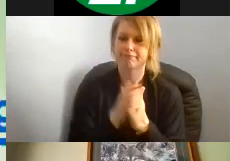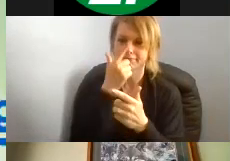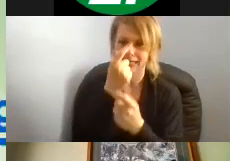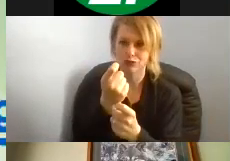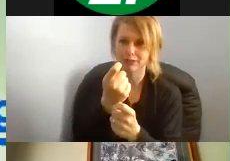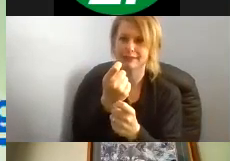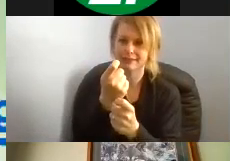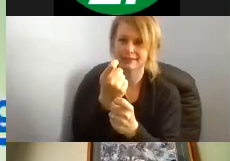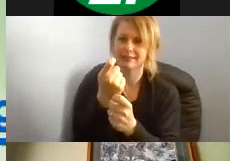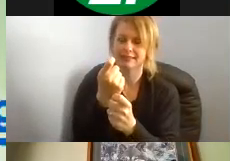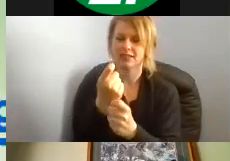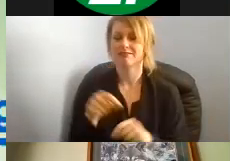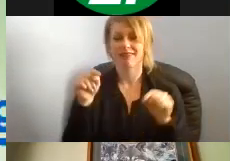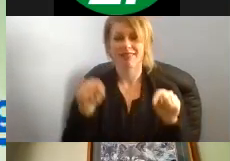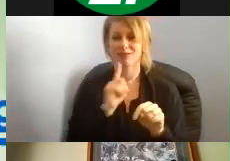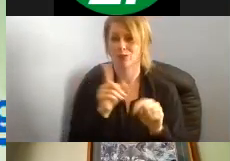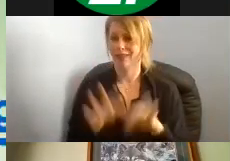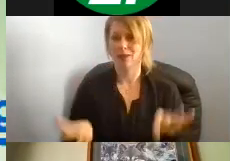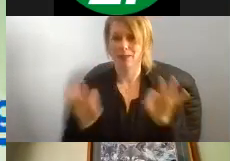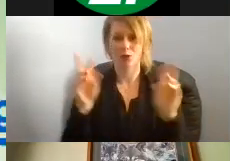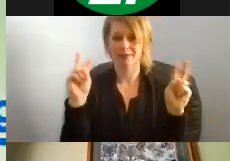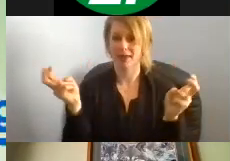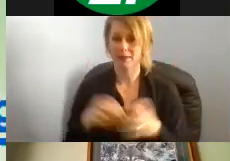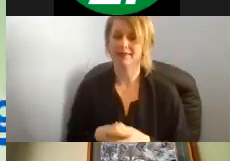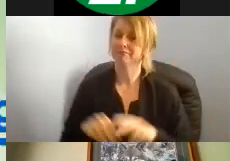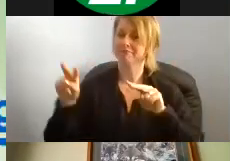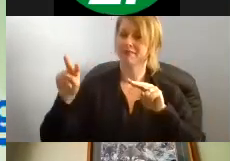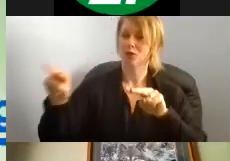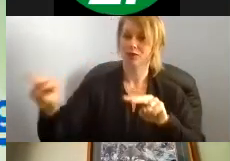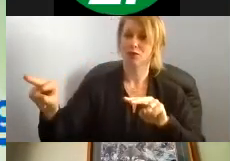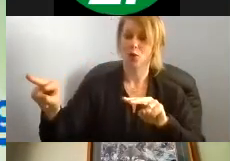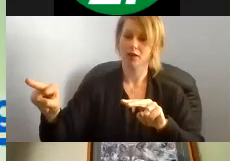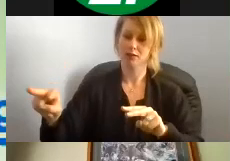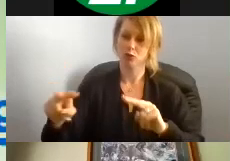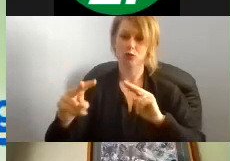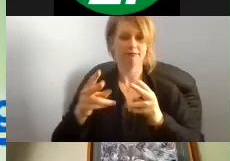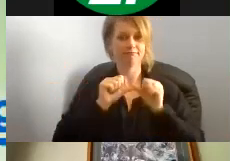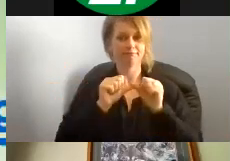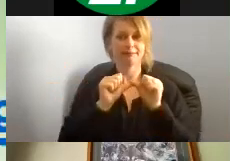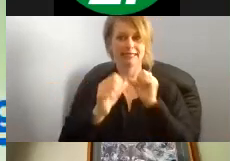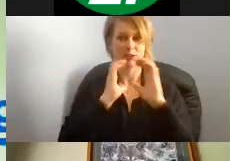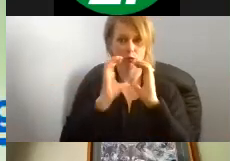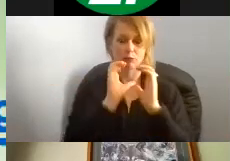this really important topic, and we look forward to continued communication and professional development as we move through